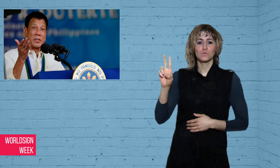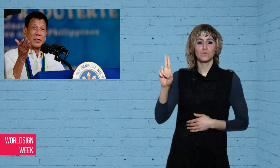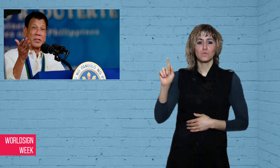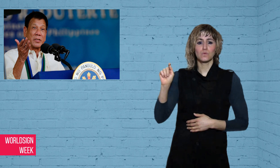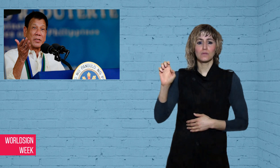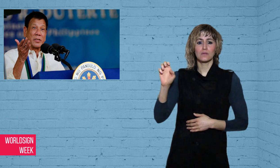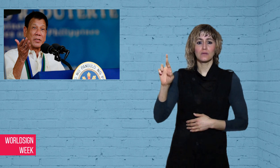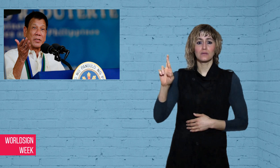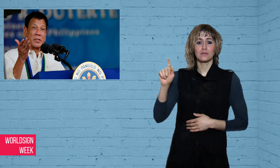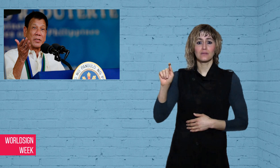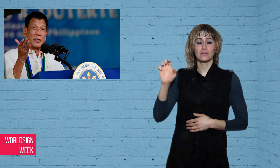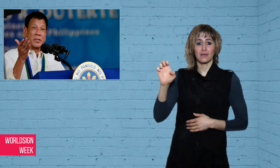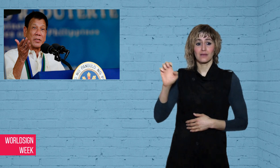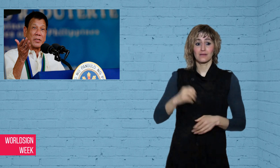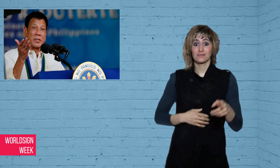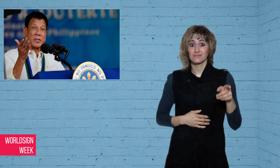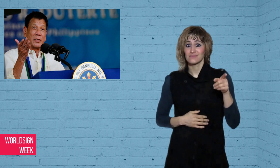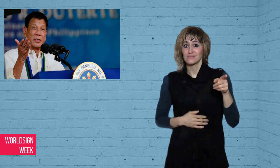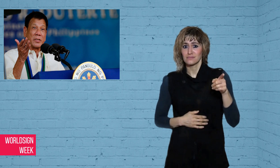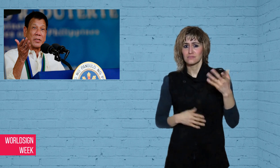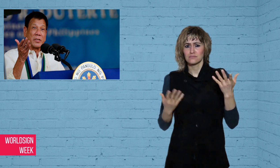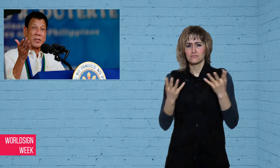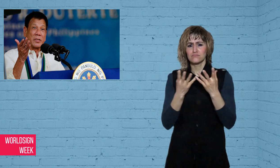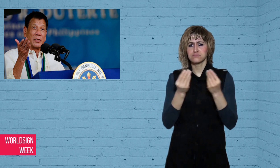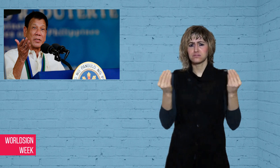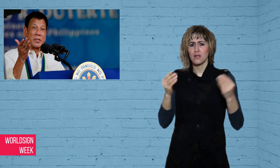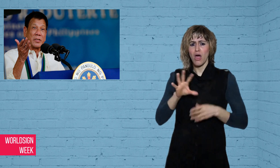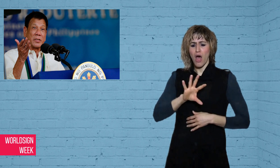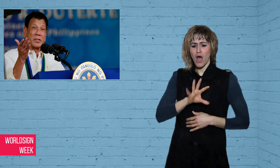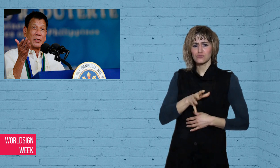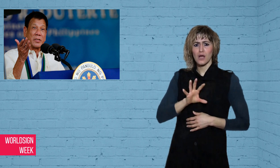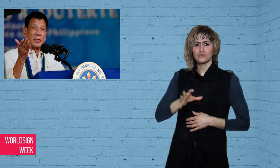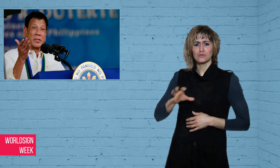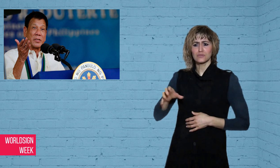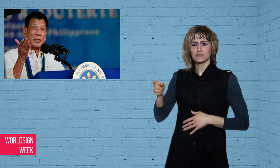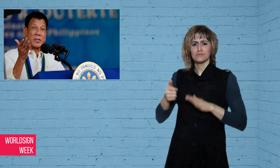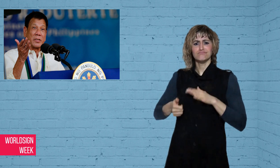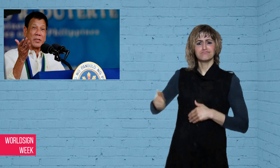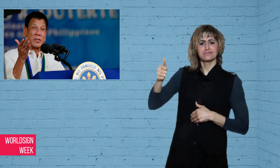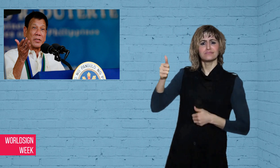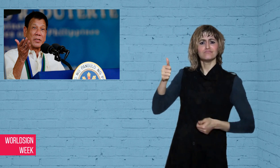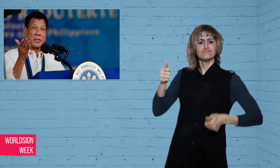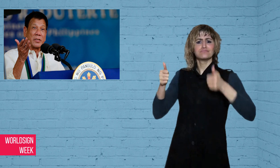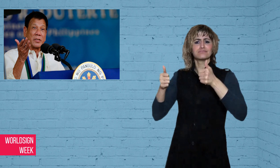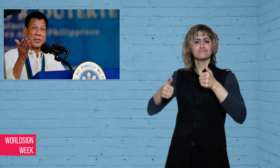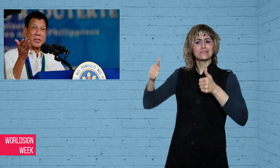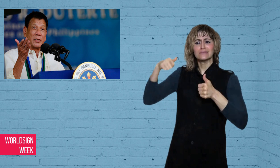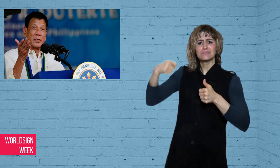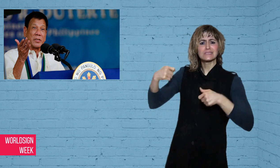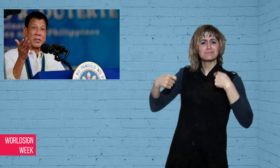He has been criticized by other country